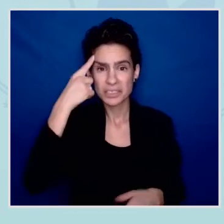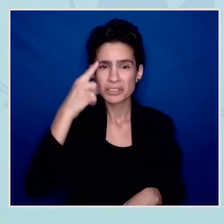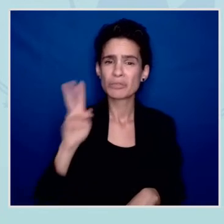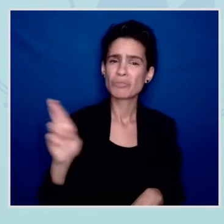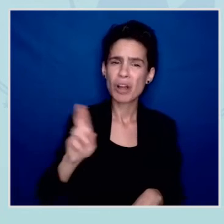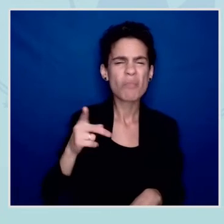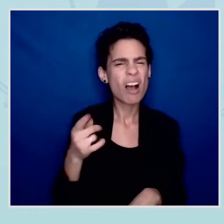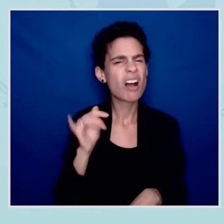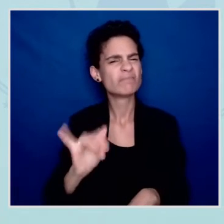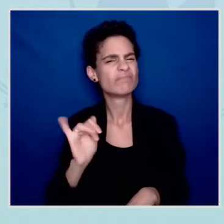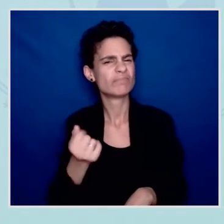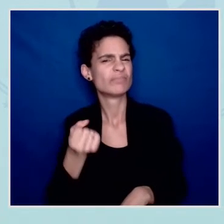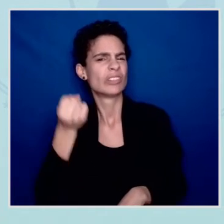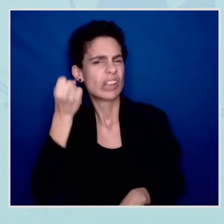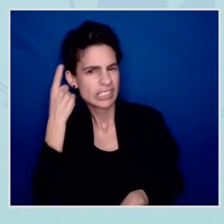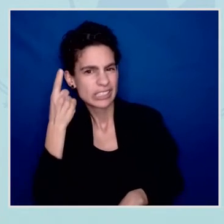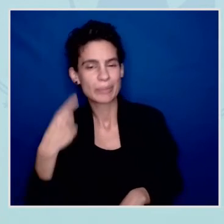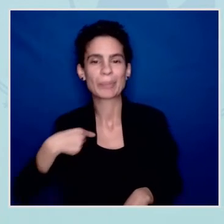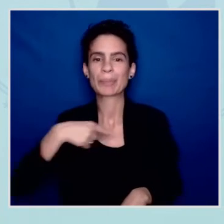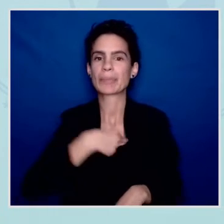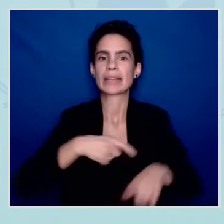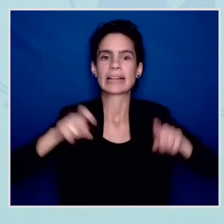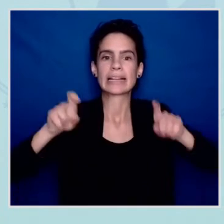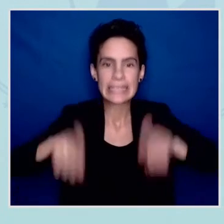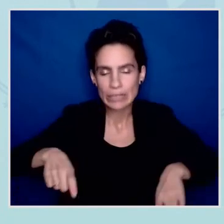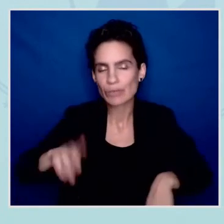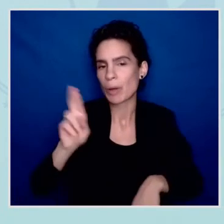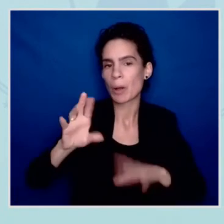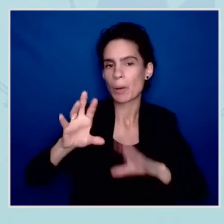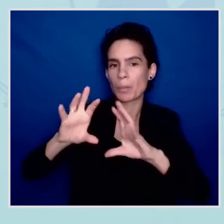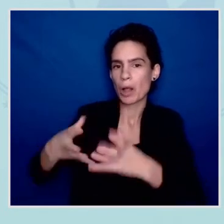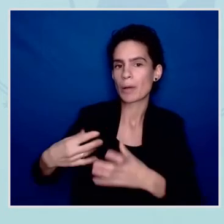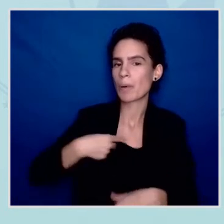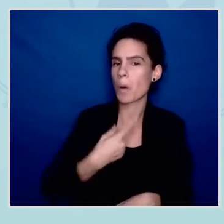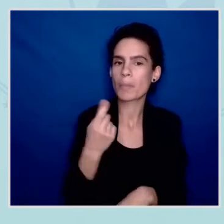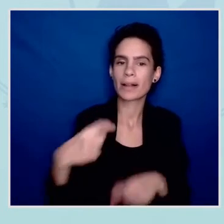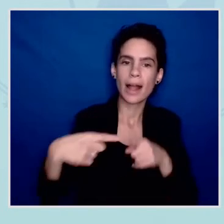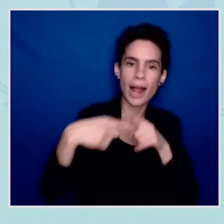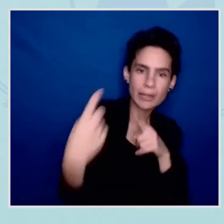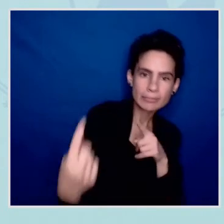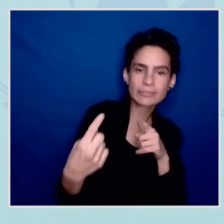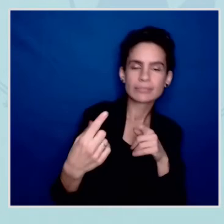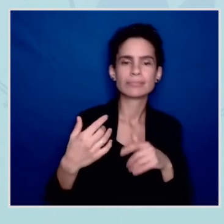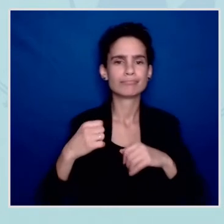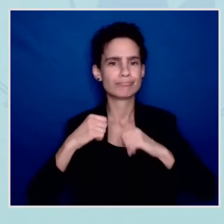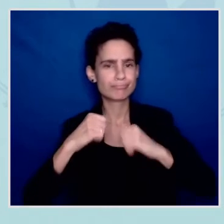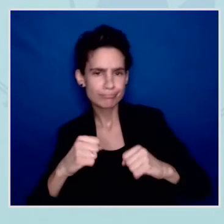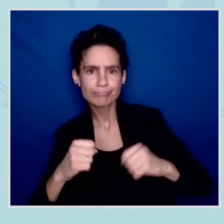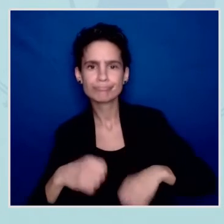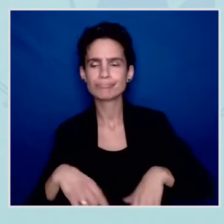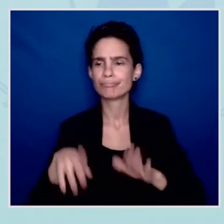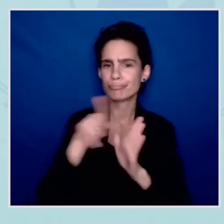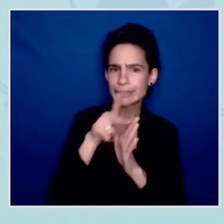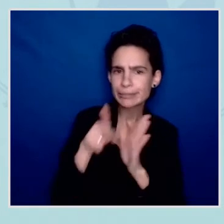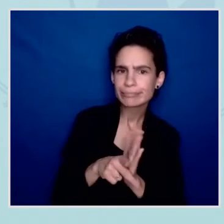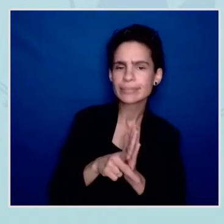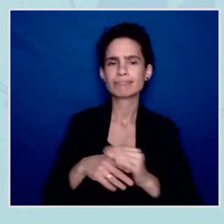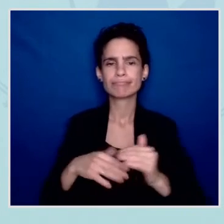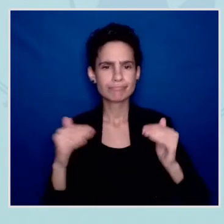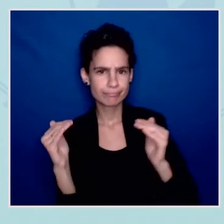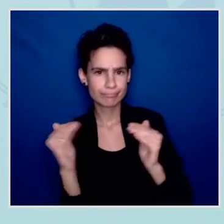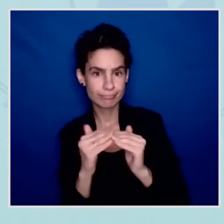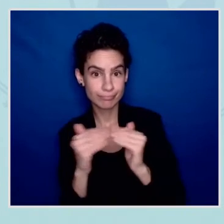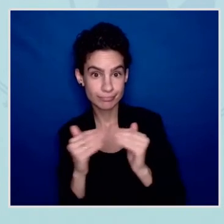AS A DAY, WHICH THIS GOD-AWFUL